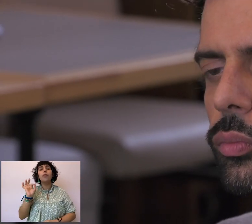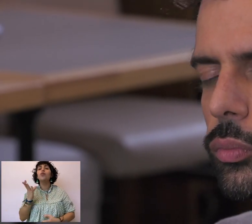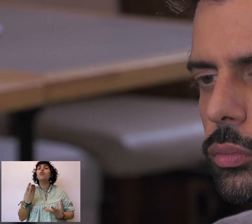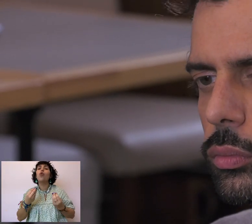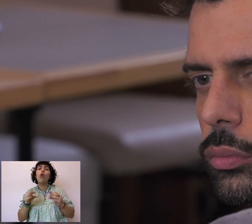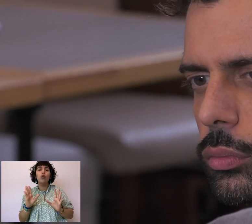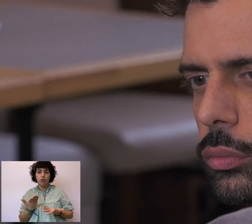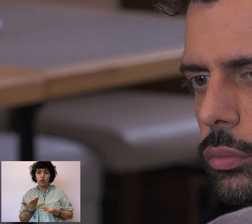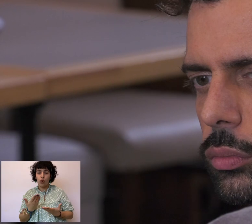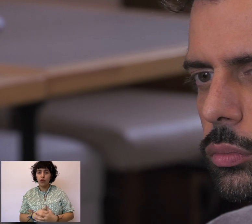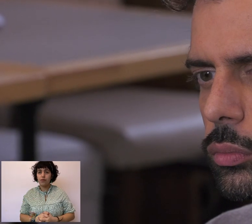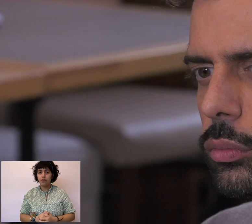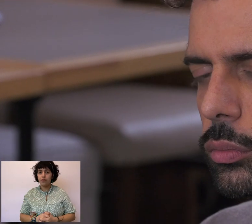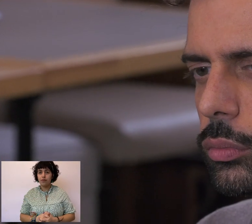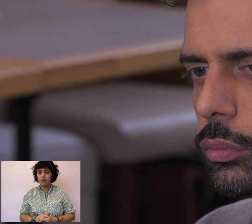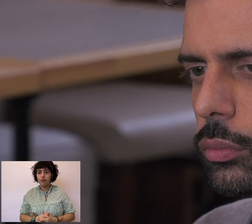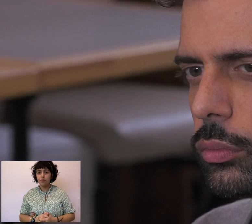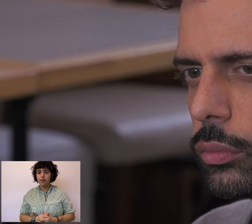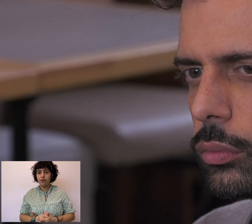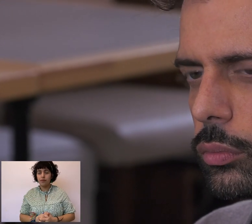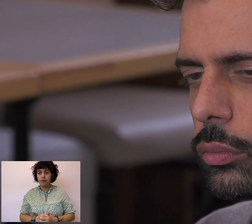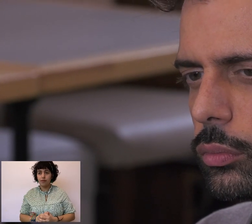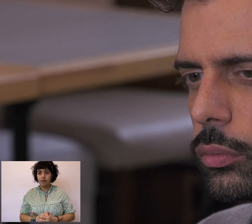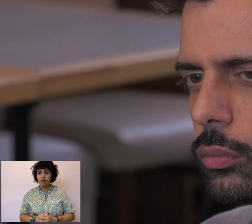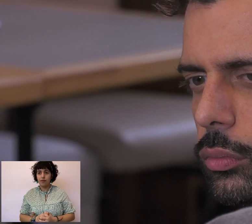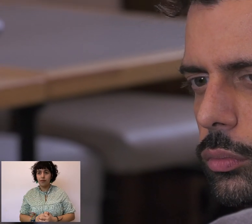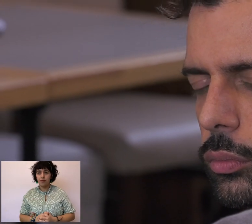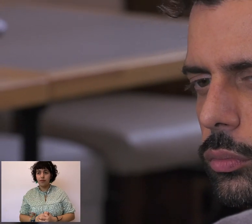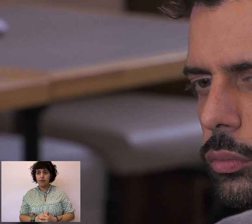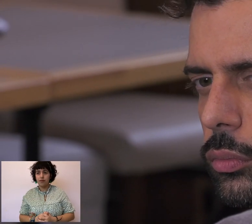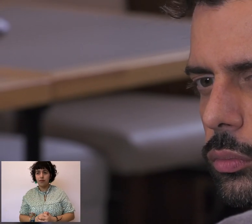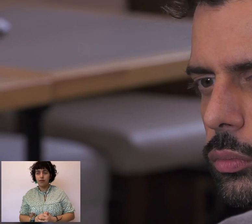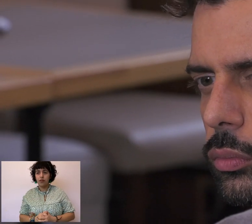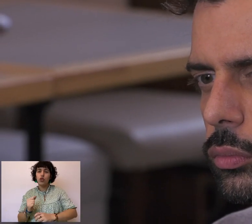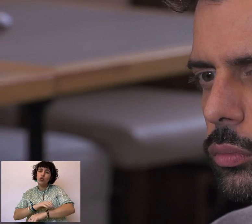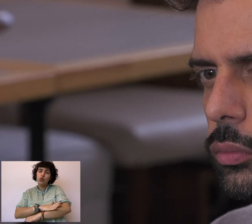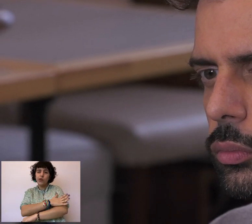What will you feel at that moment? it affects what will you feel.